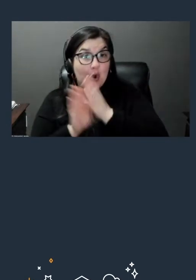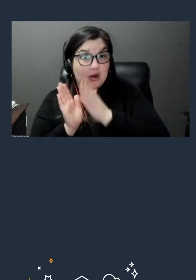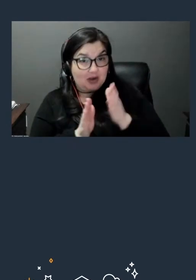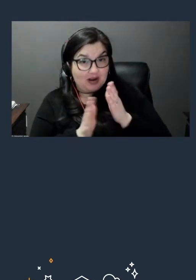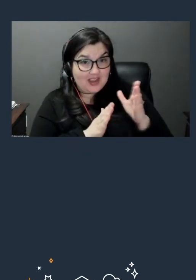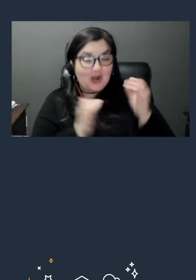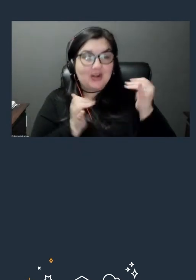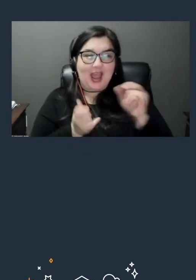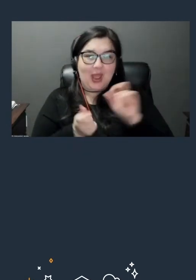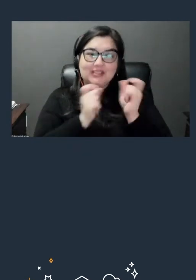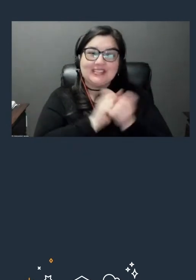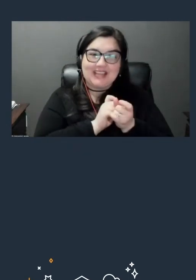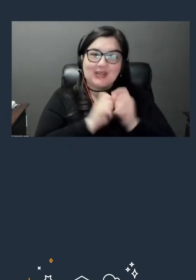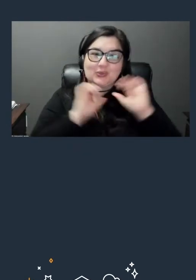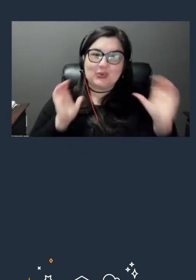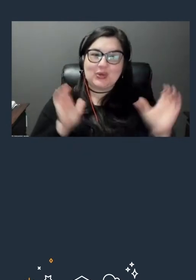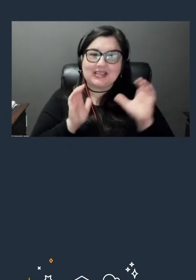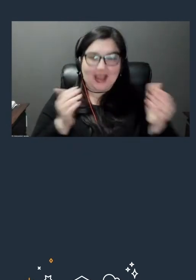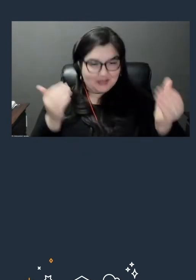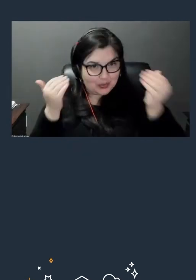So I'm gonna go ahead and refresh this one more time.